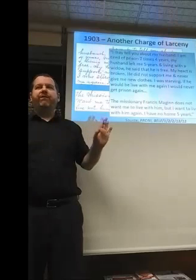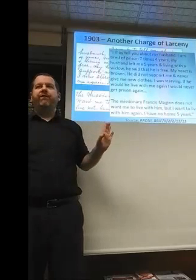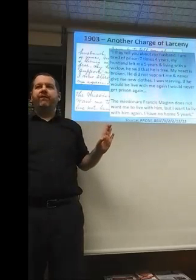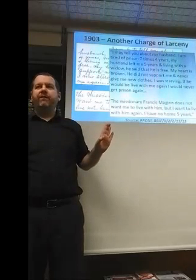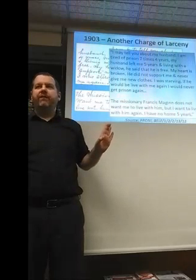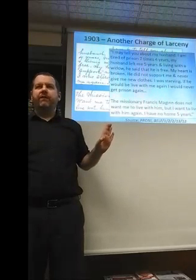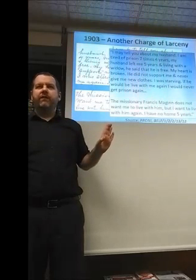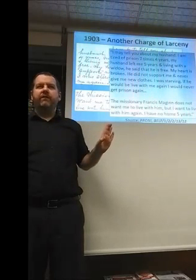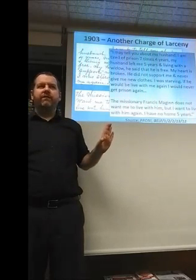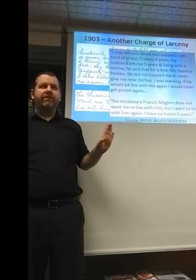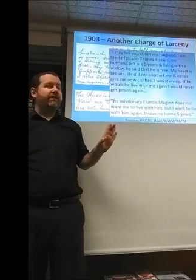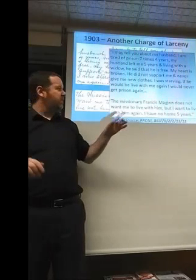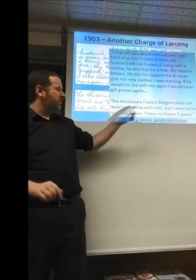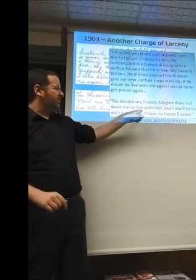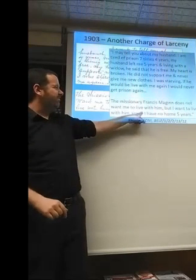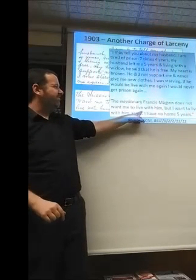and prosecute them.